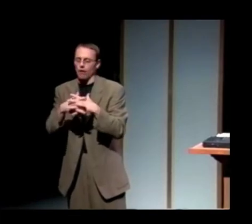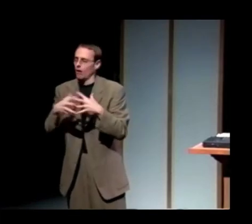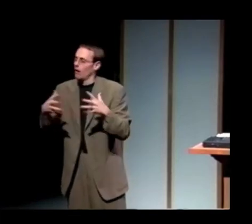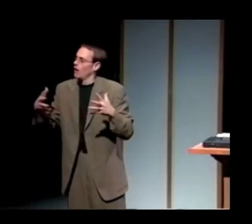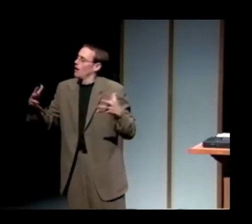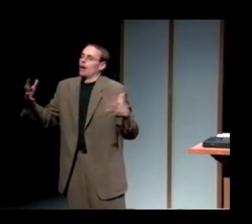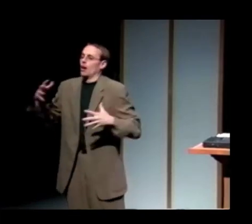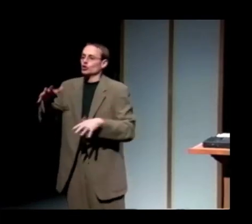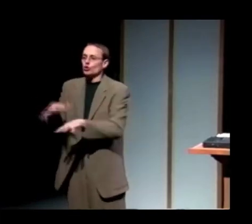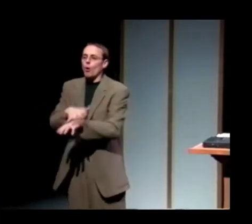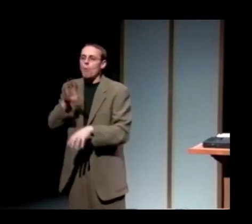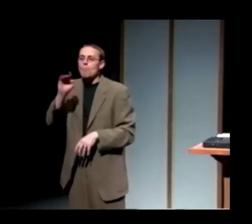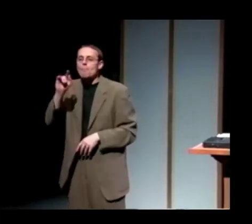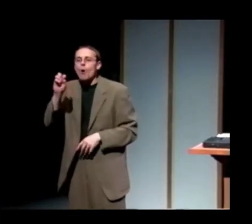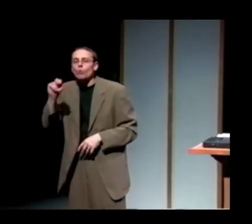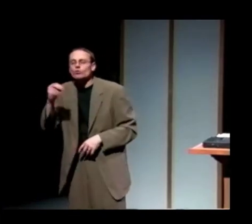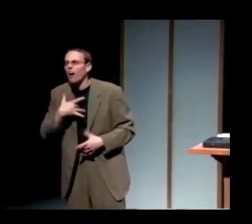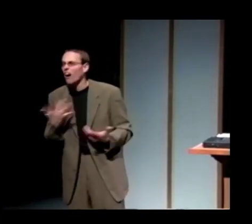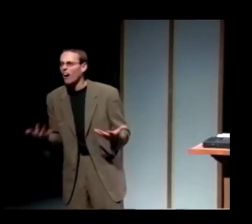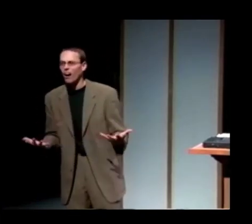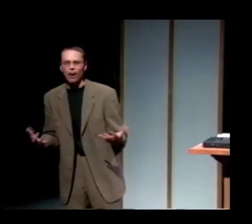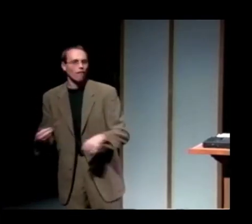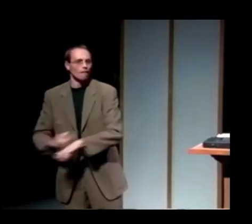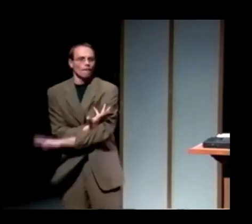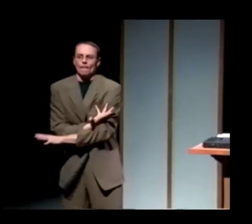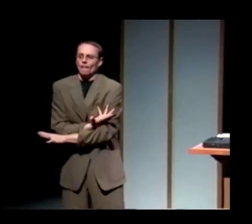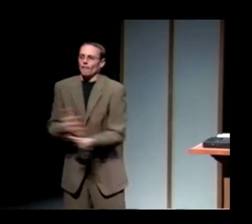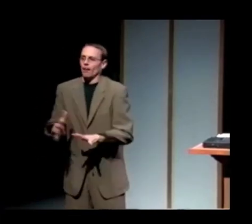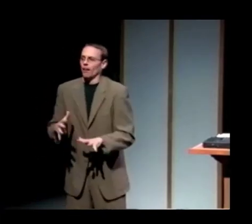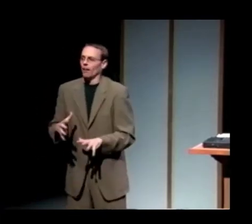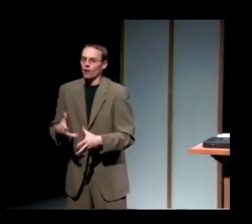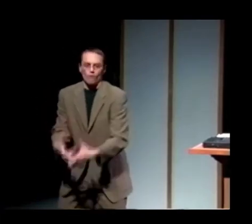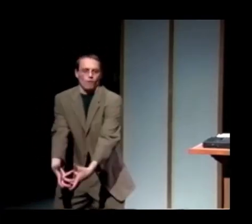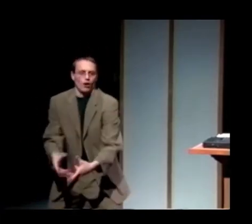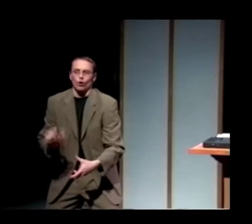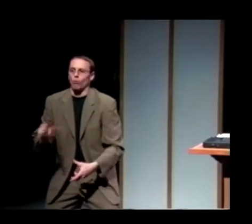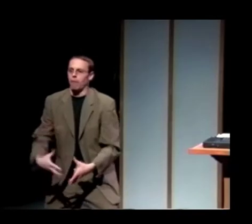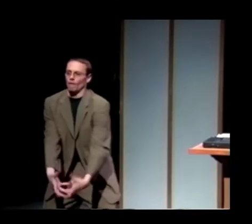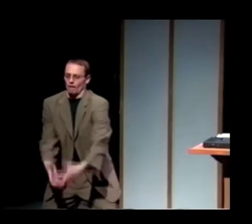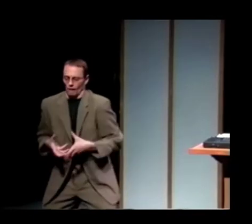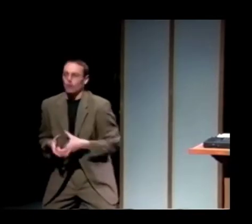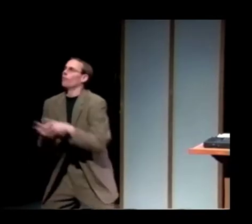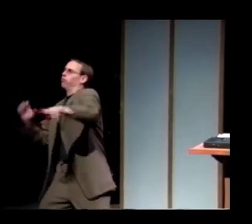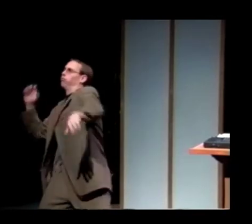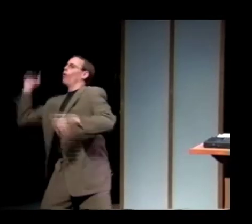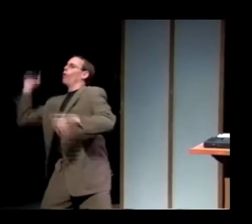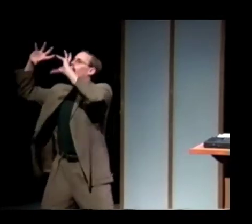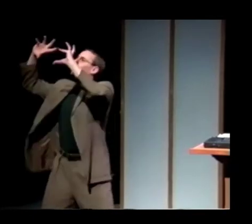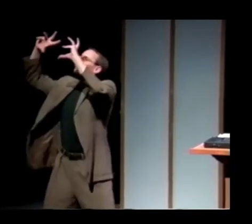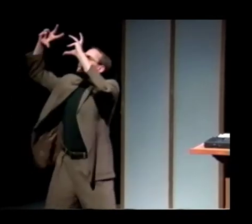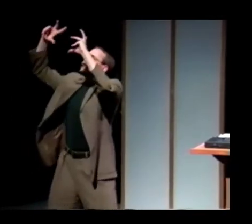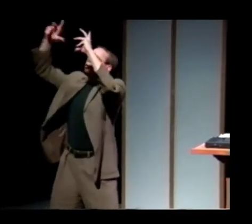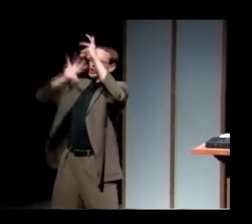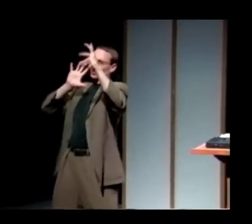I LOVED FOOTBALL, AND I LOVED WHEN THEY DID THOSE SLOW MOTION SHOTS. IT WAS JUST GREAT TO WATCH THAT BALL BE SNAPPED